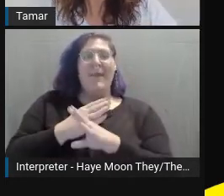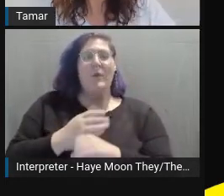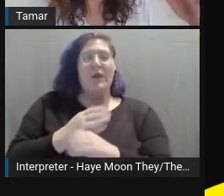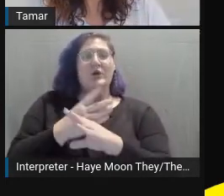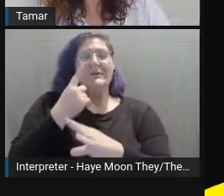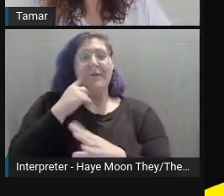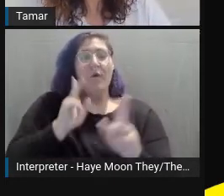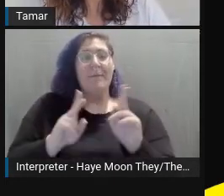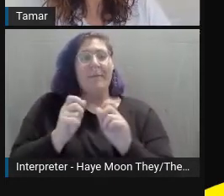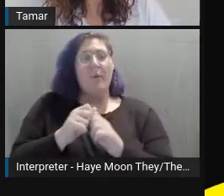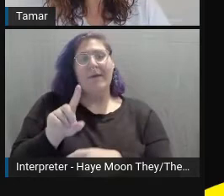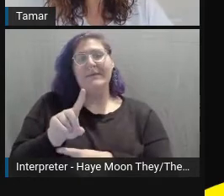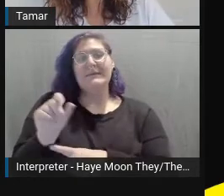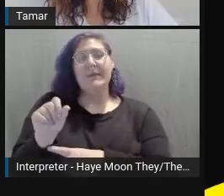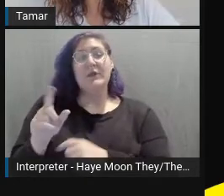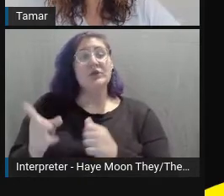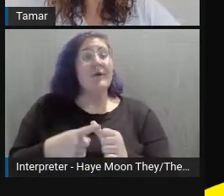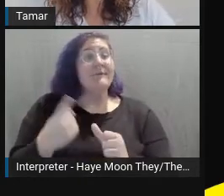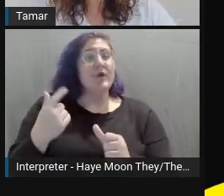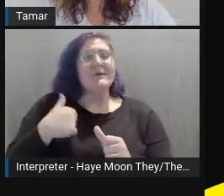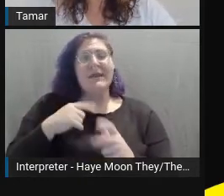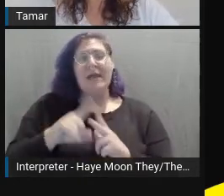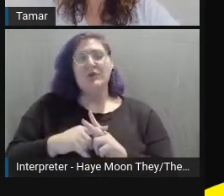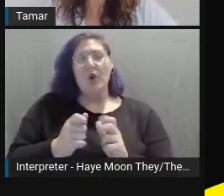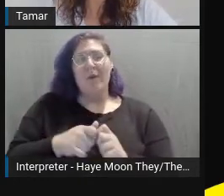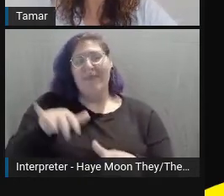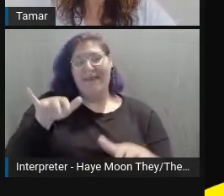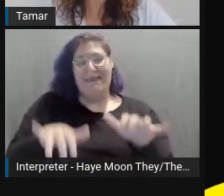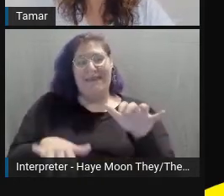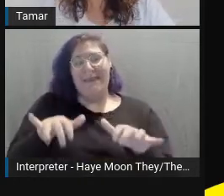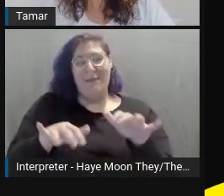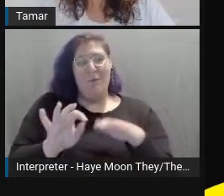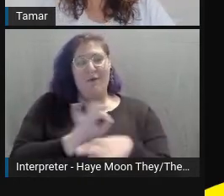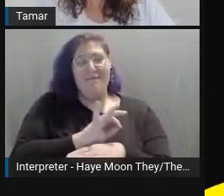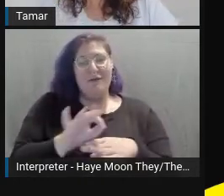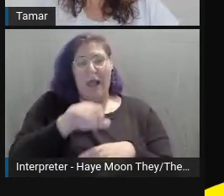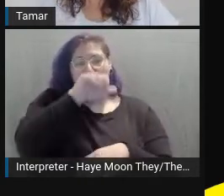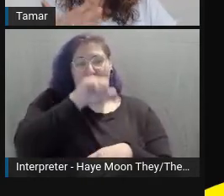The first one that I start with is keyboard functionality. I love this image because I feel it explains